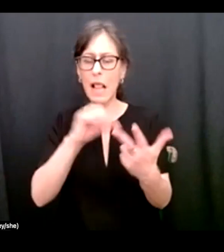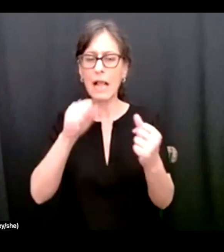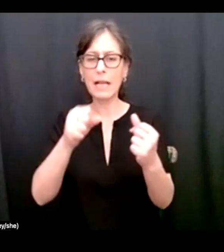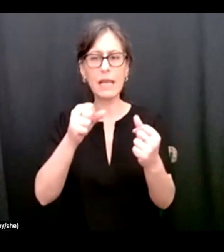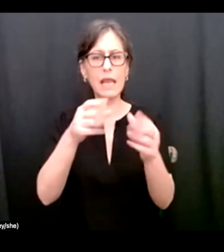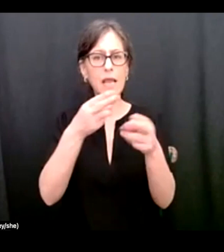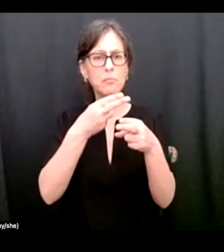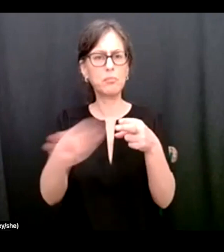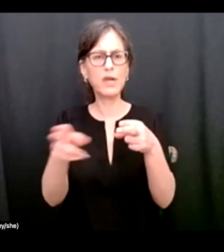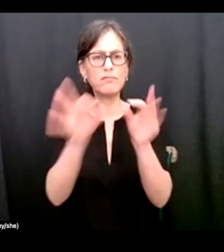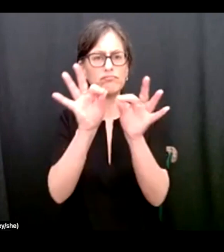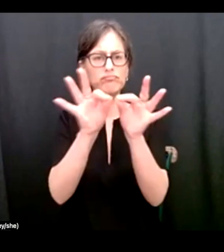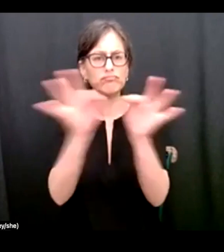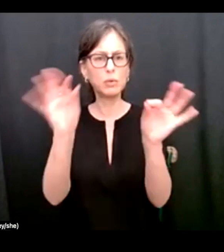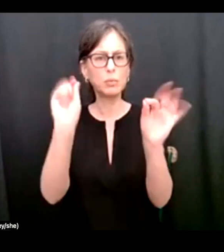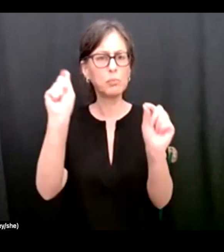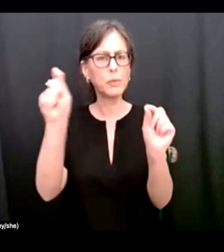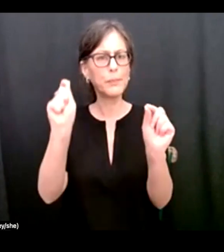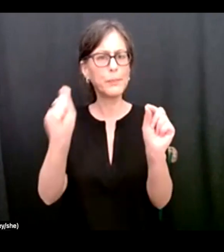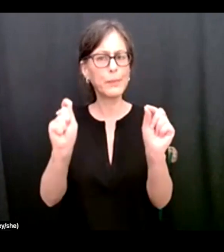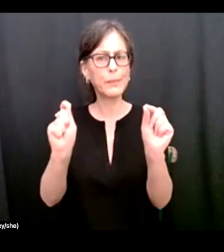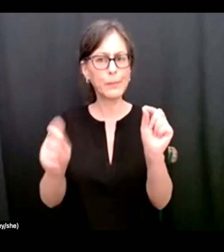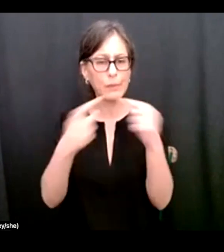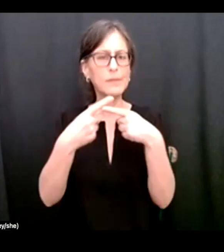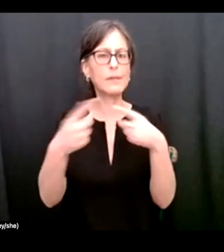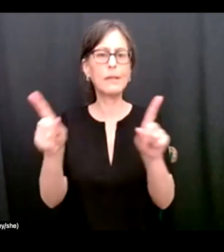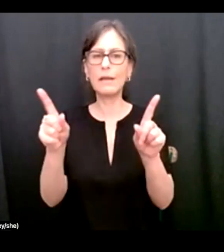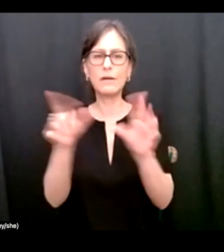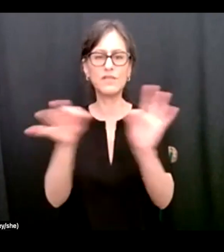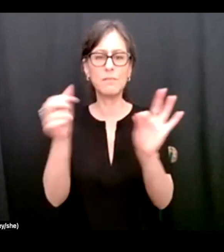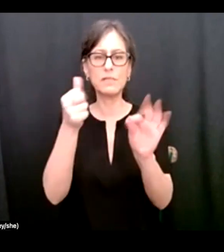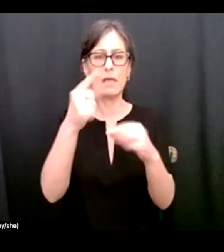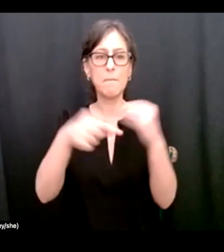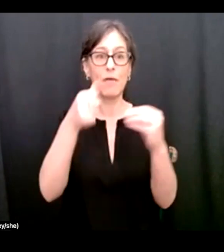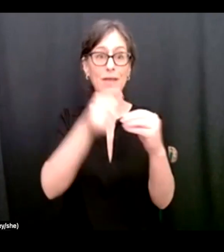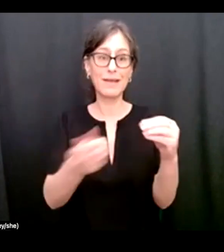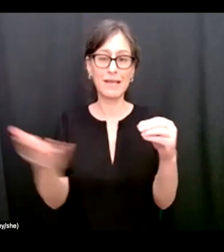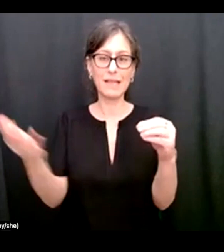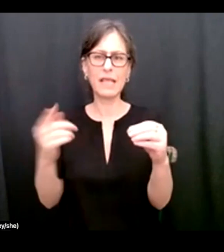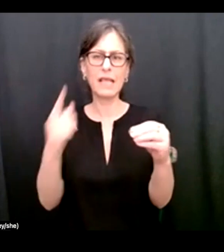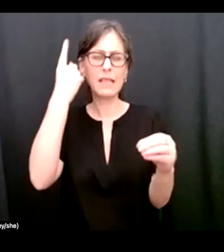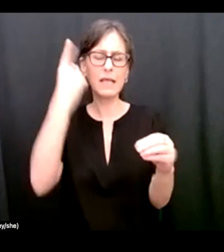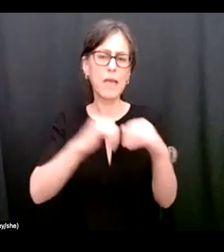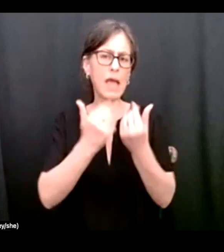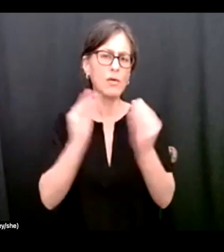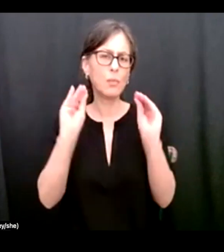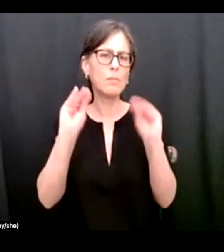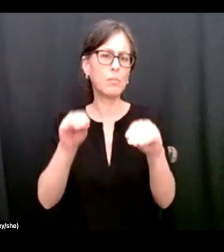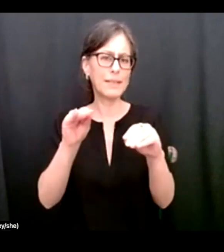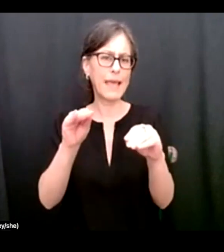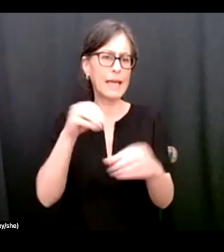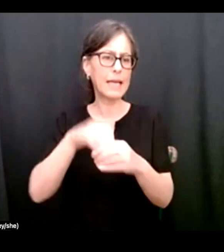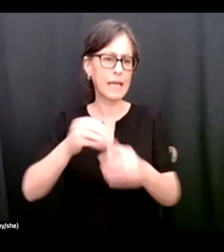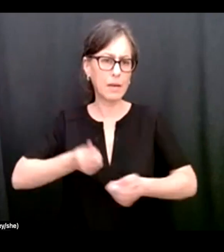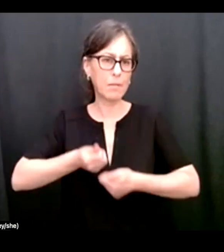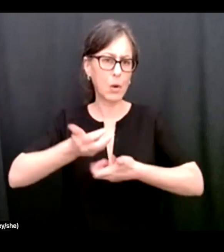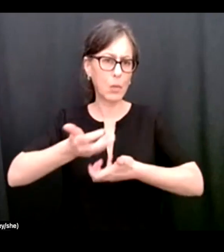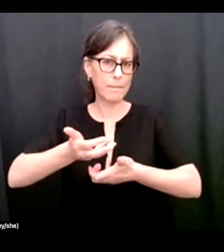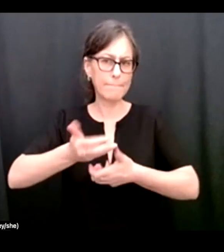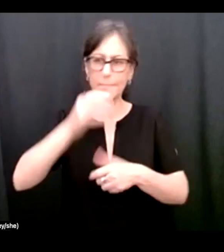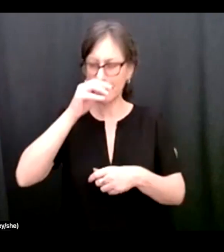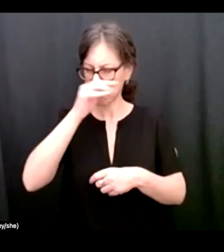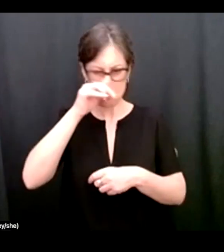statements. About anything. And think about how we would incorporate that into the poem now